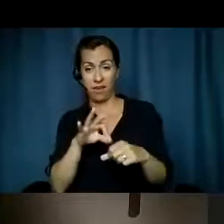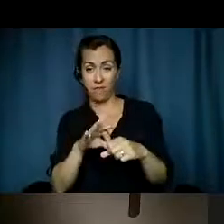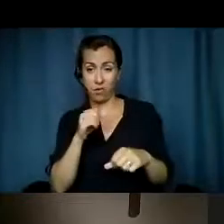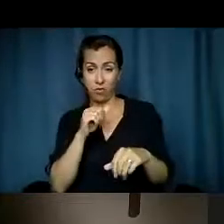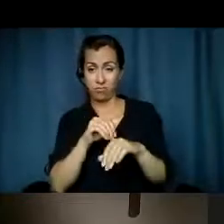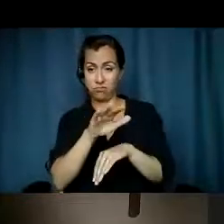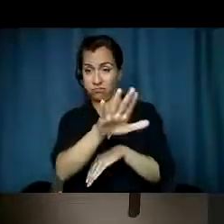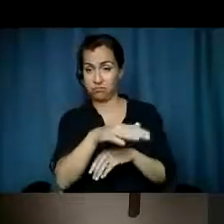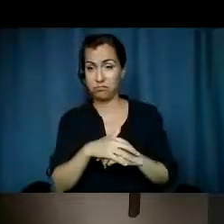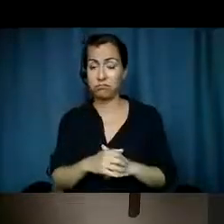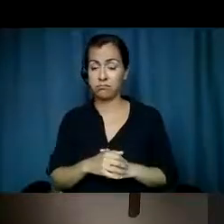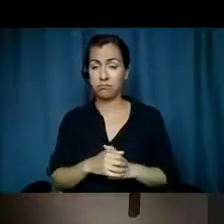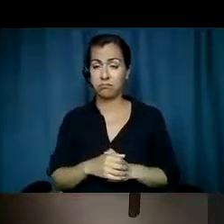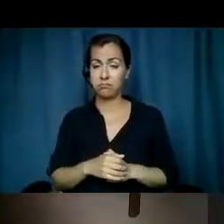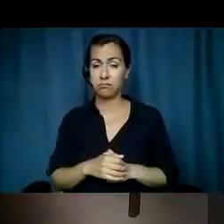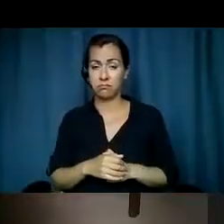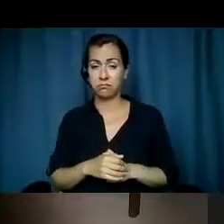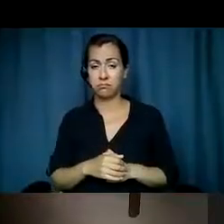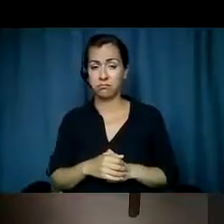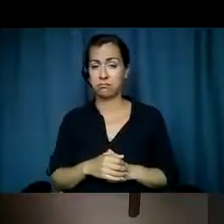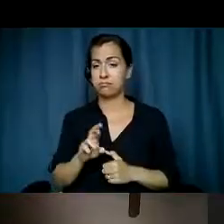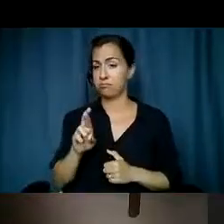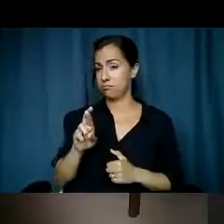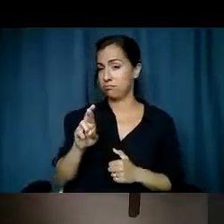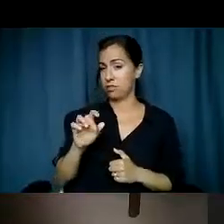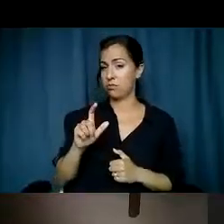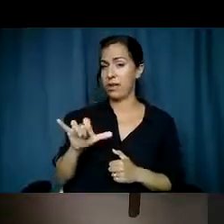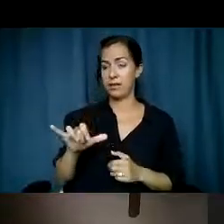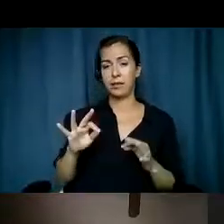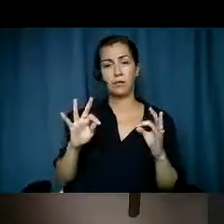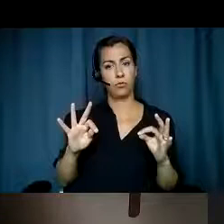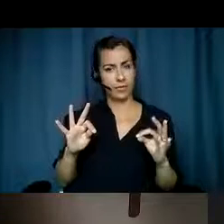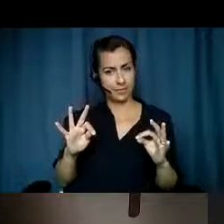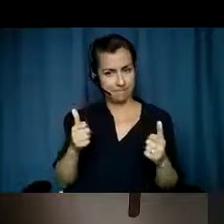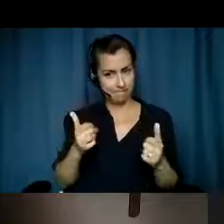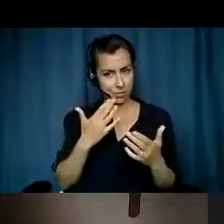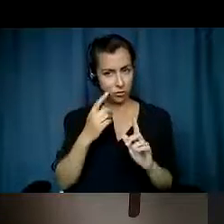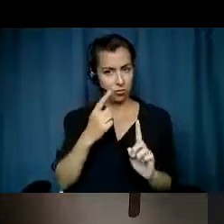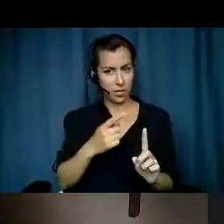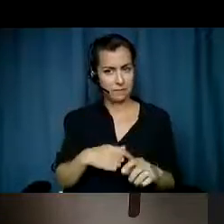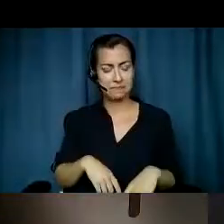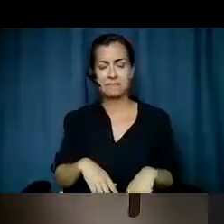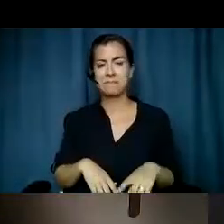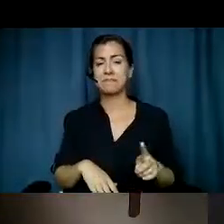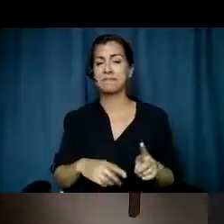Then when you're preparing, that's a big part of it, do you have recommendations about how to how to support someone by asking them